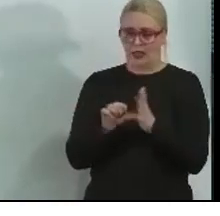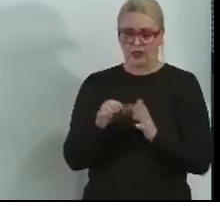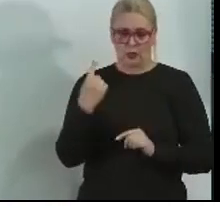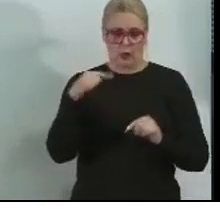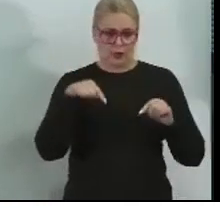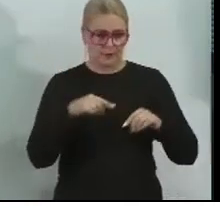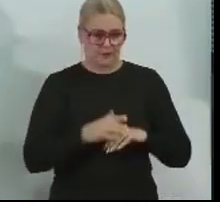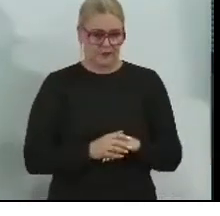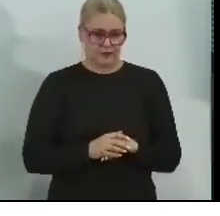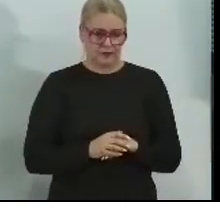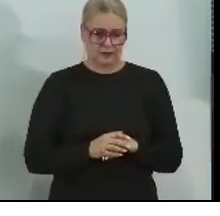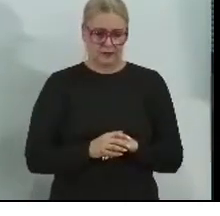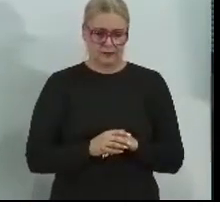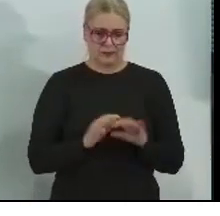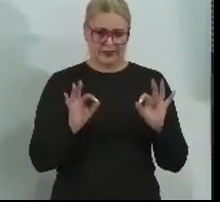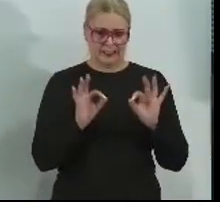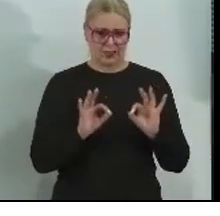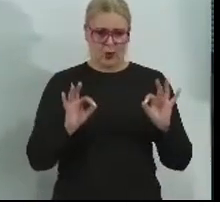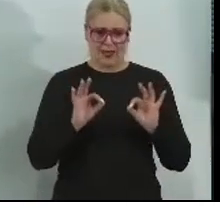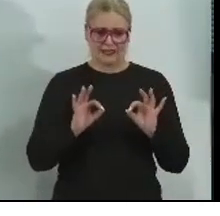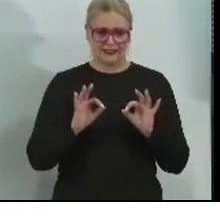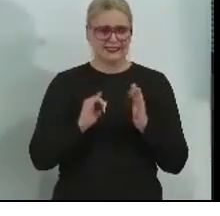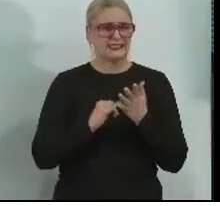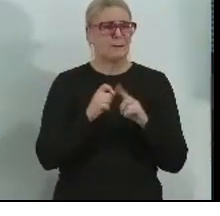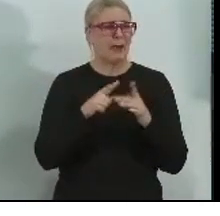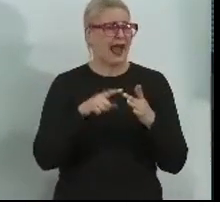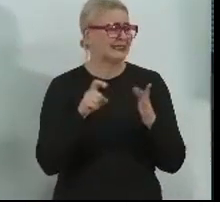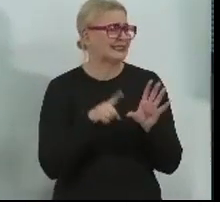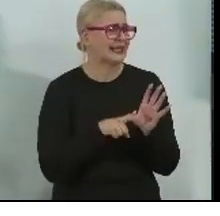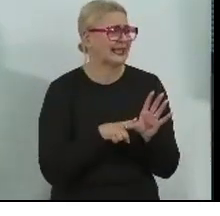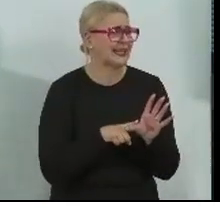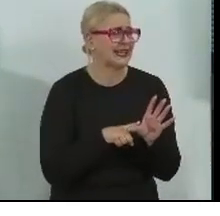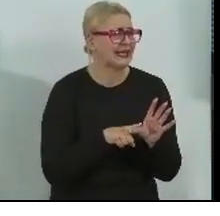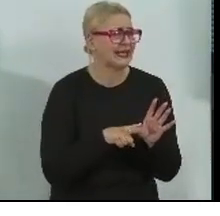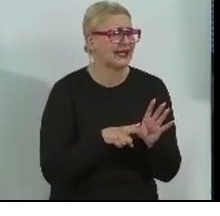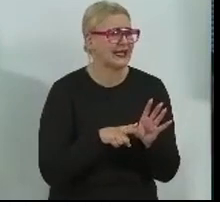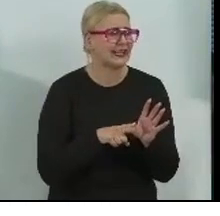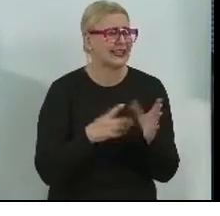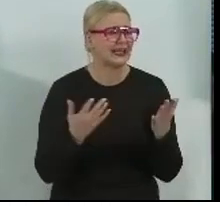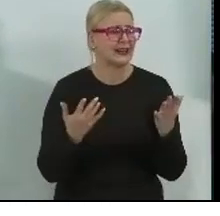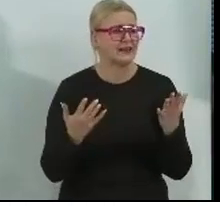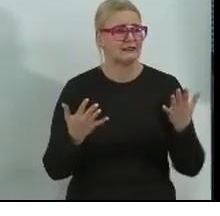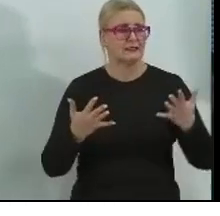did an amazing job and, and absolutely, you know, where we pitch it is the challenge.